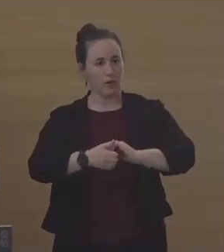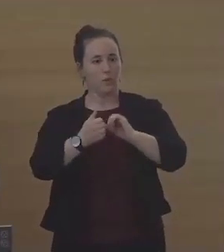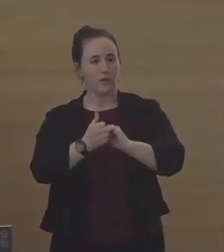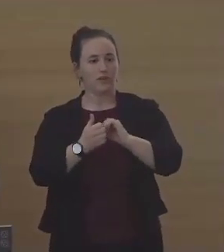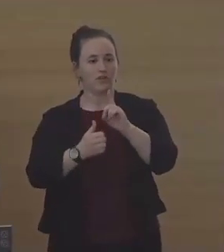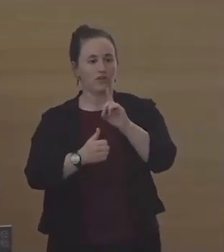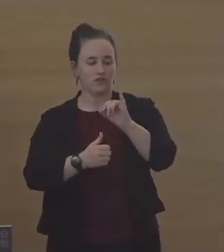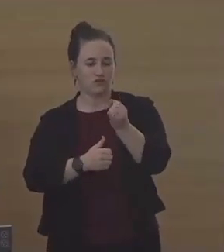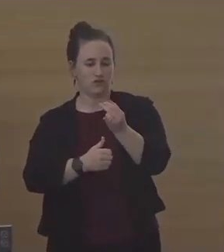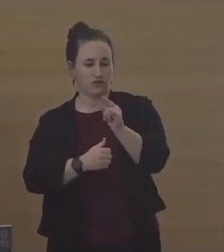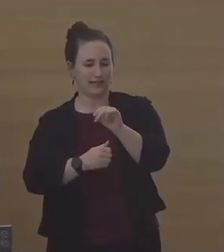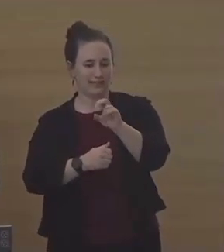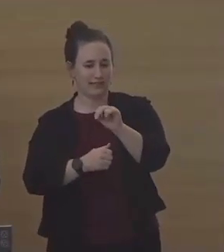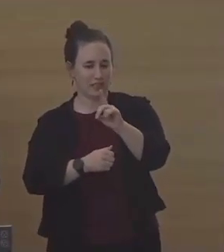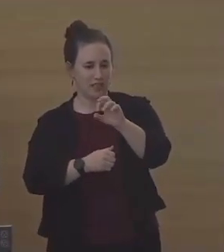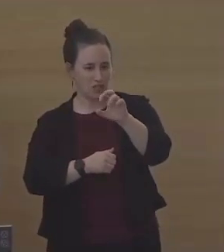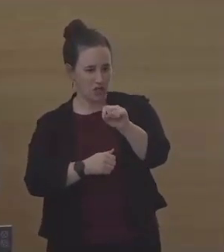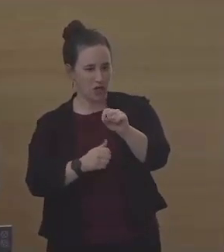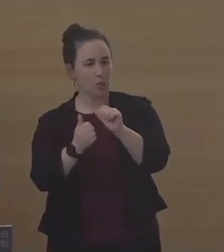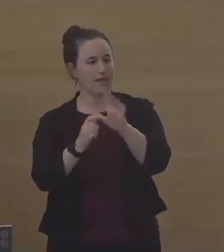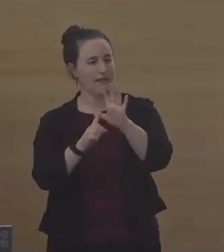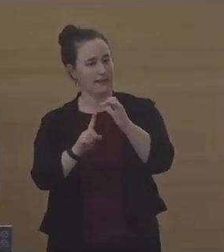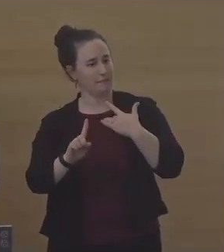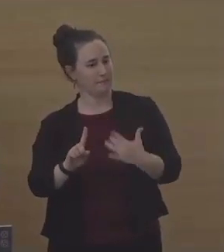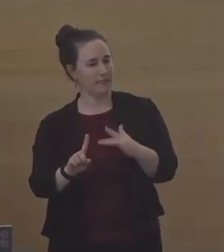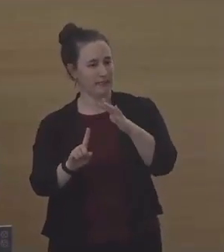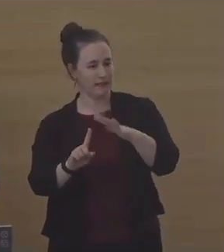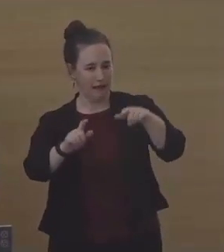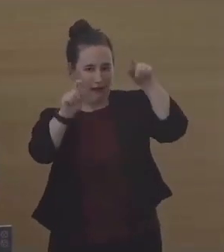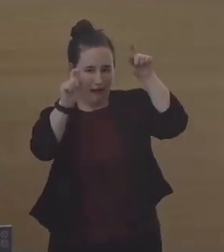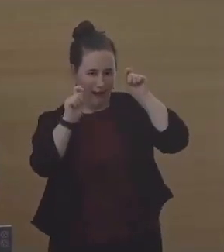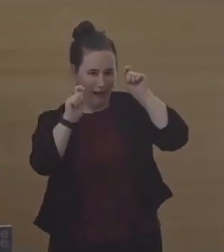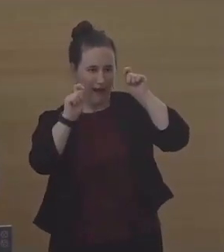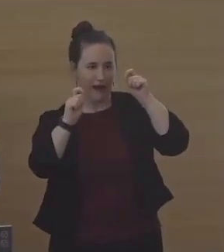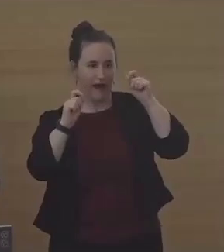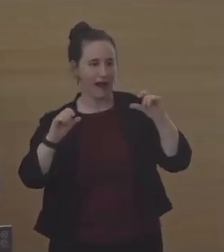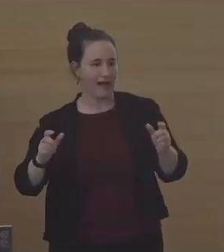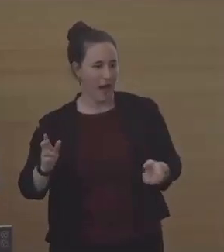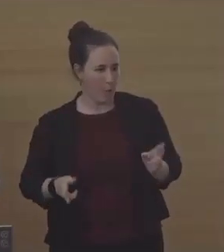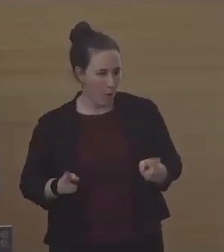his signature cowboy hat on. On the second row of images we have a black and white photo of